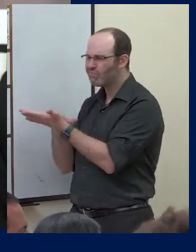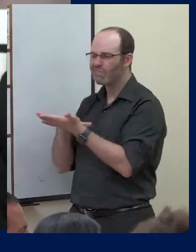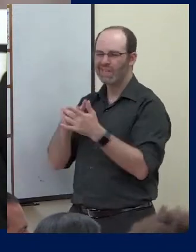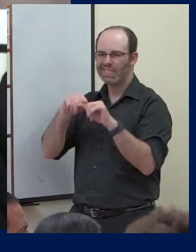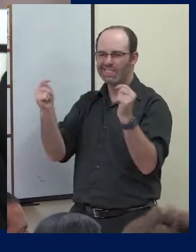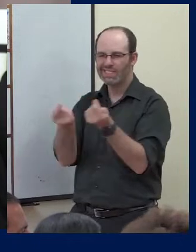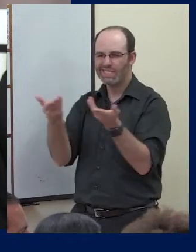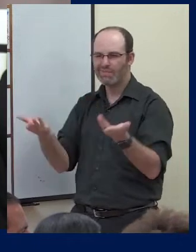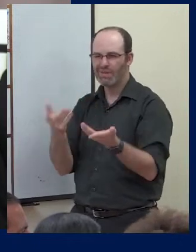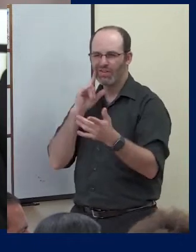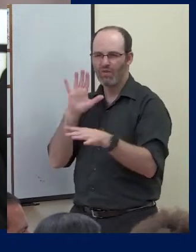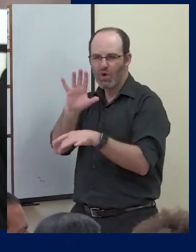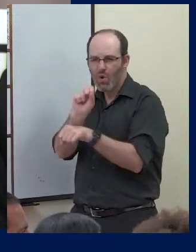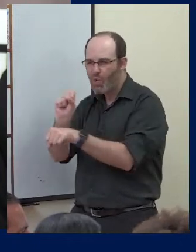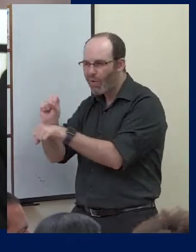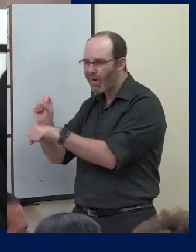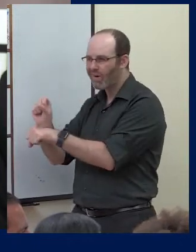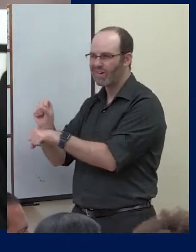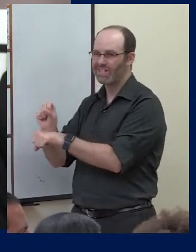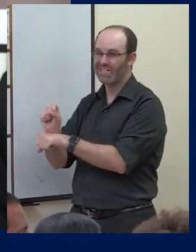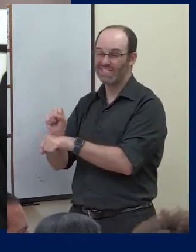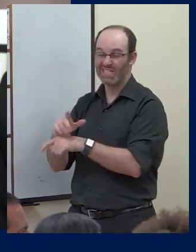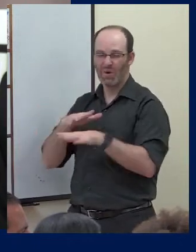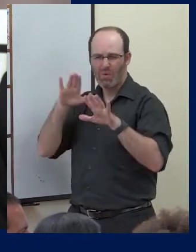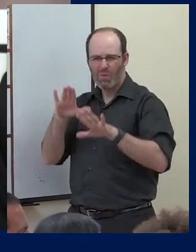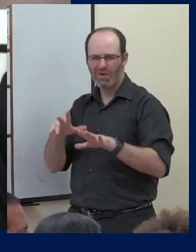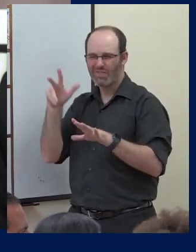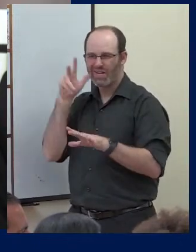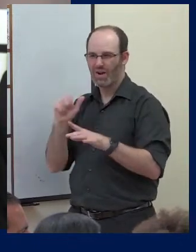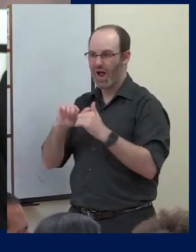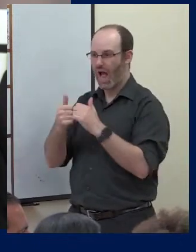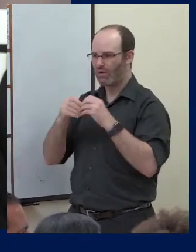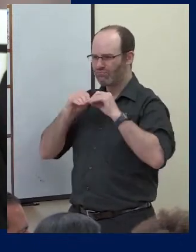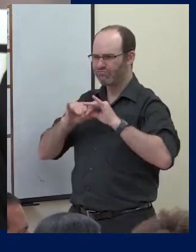This wonderful to hear the way in which it is spreading across New York.